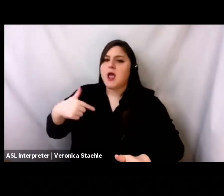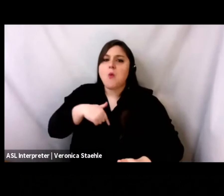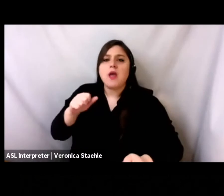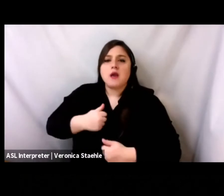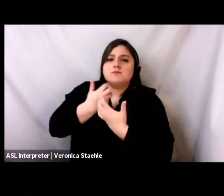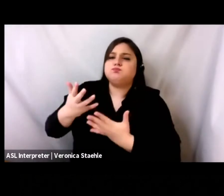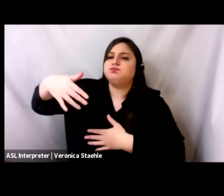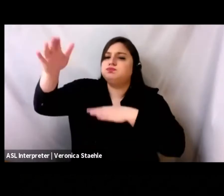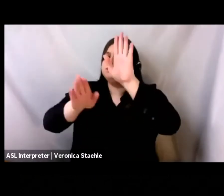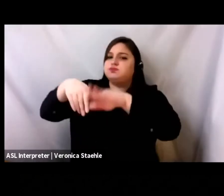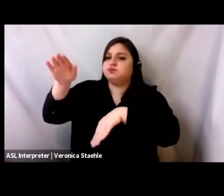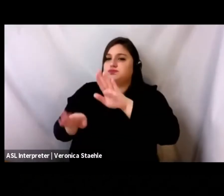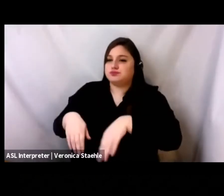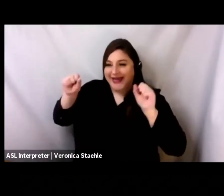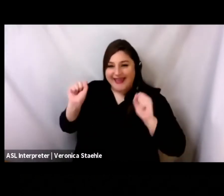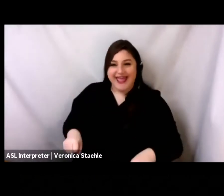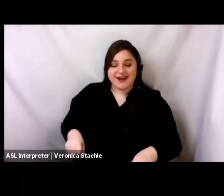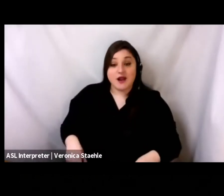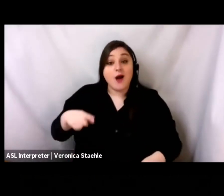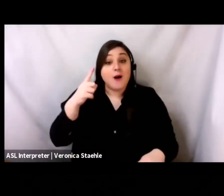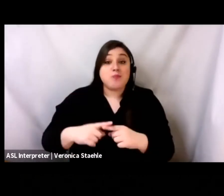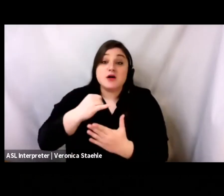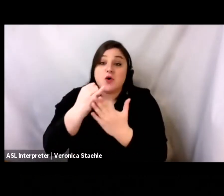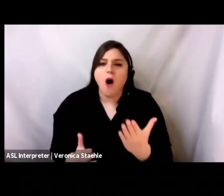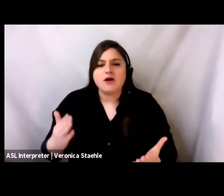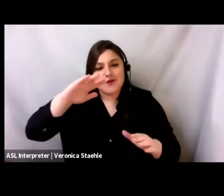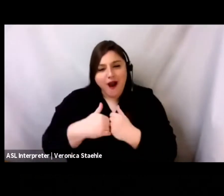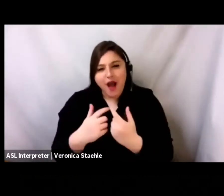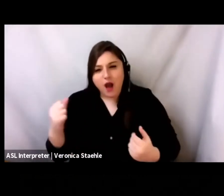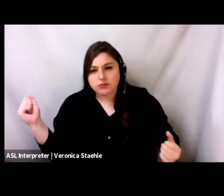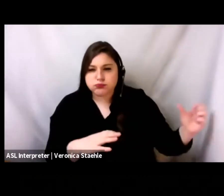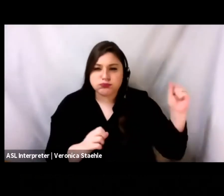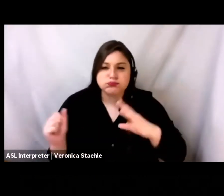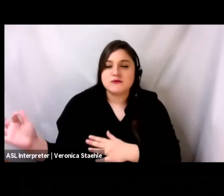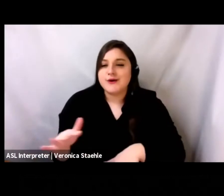to collaborate, and we know how to problem solve. Right? I don't know if any of you are dancers but